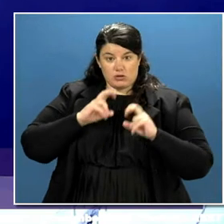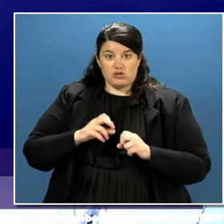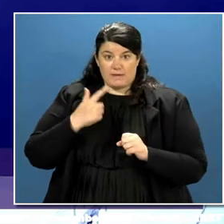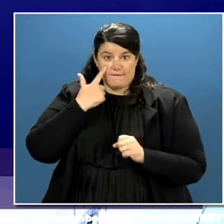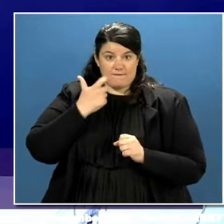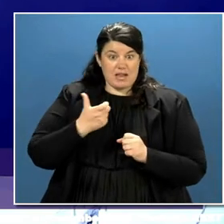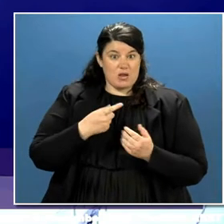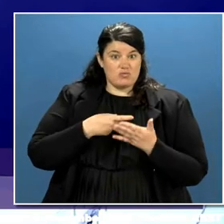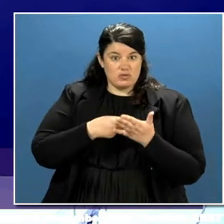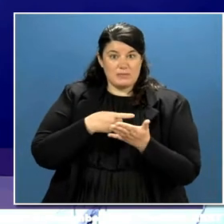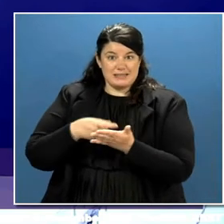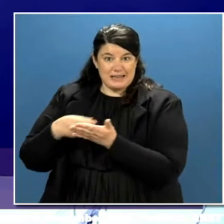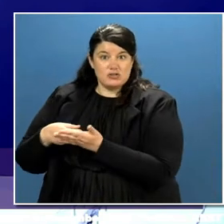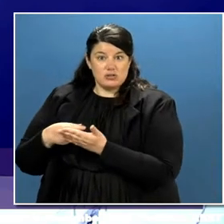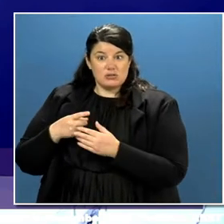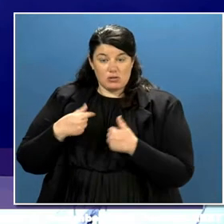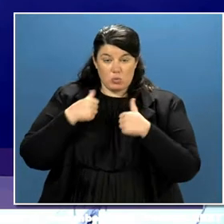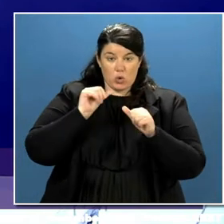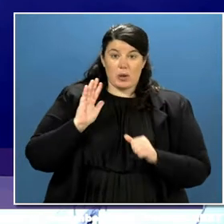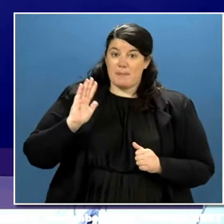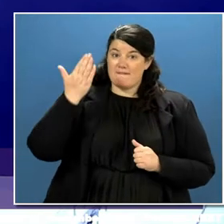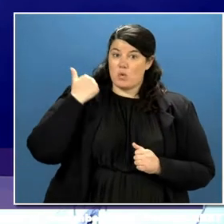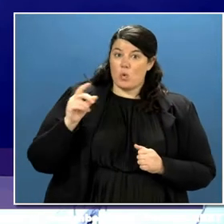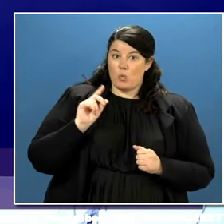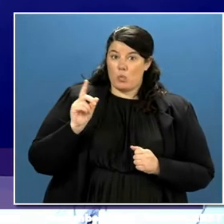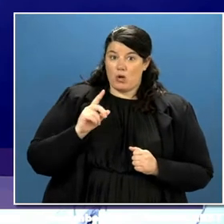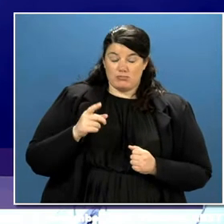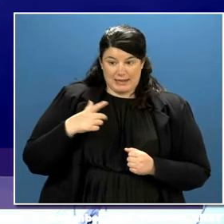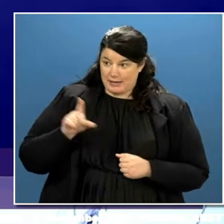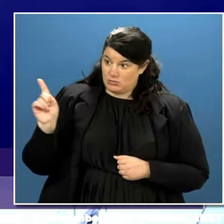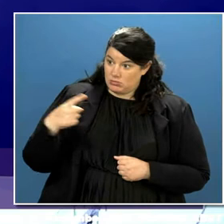you worked previously was "Just obey the law" and it is not